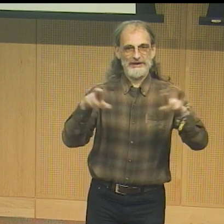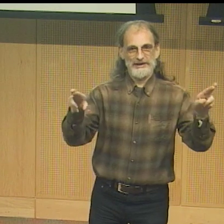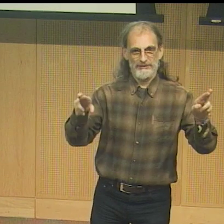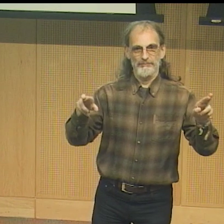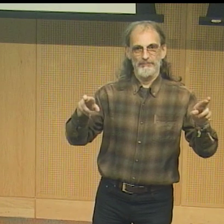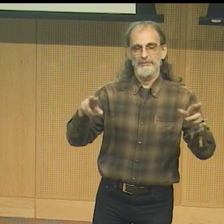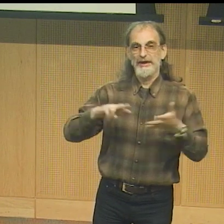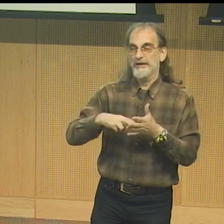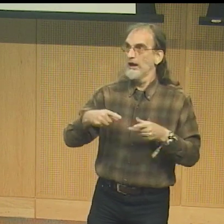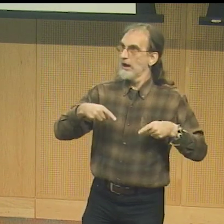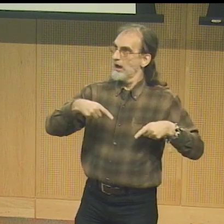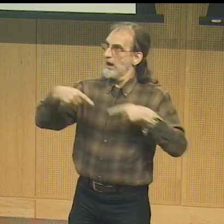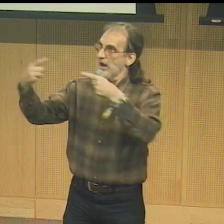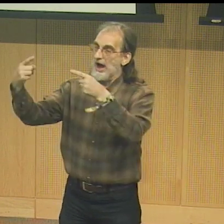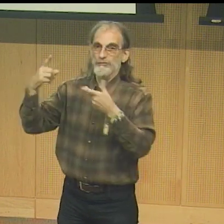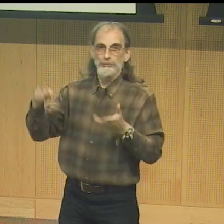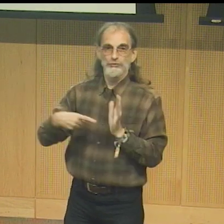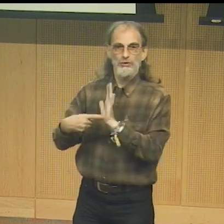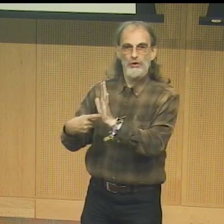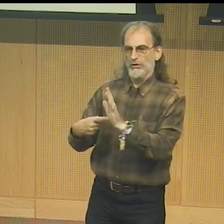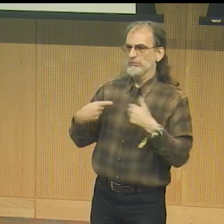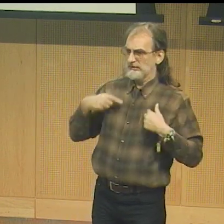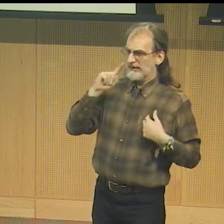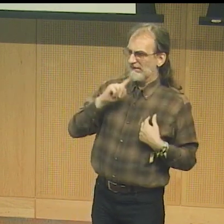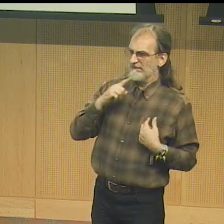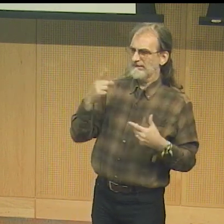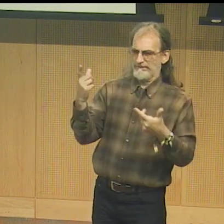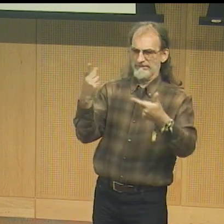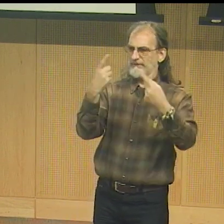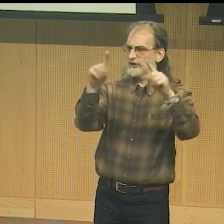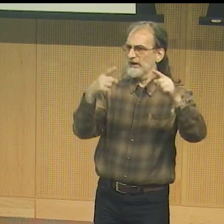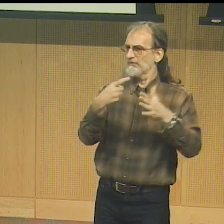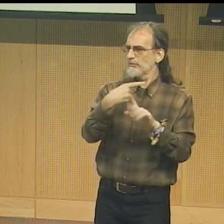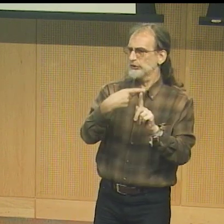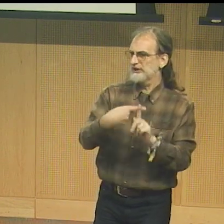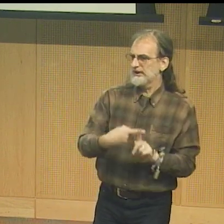We need...genetic engineering will be much more damaging